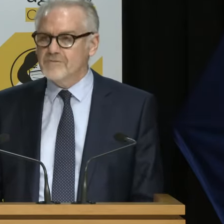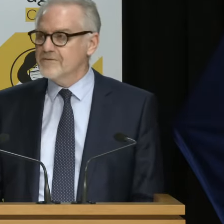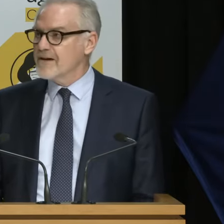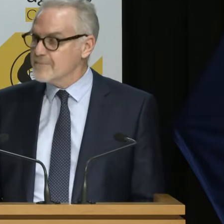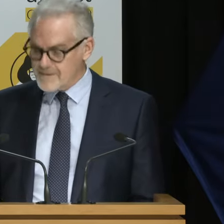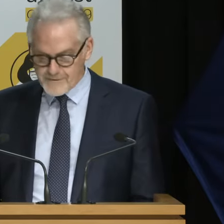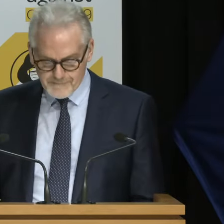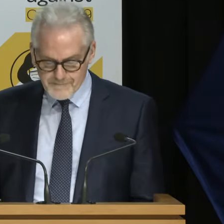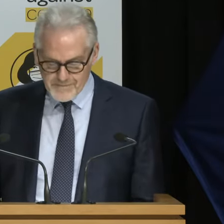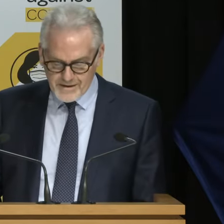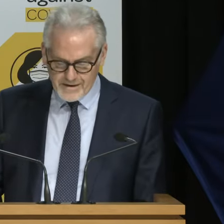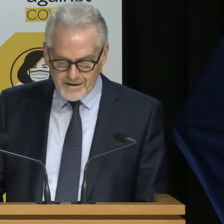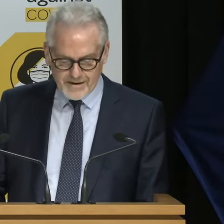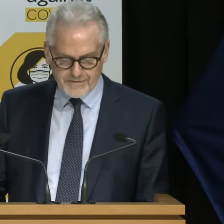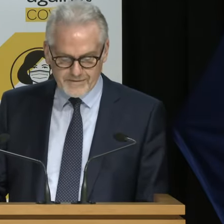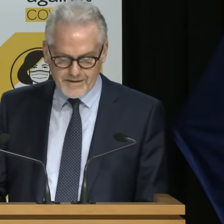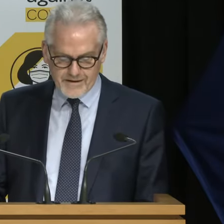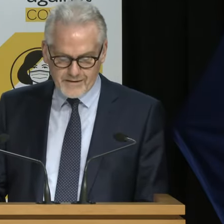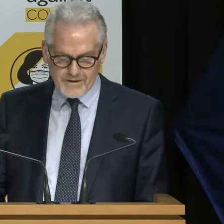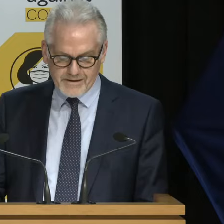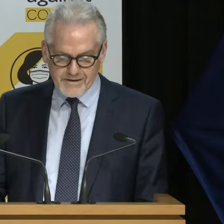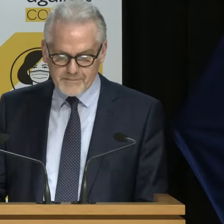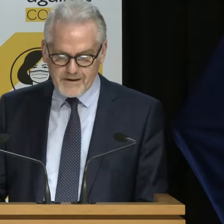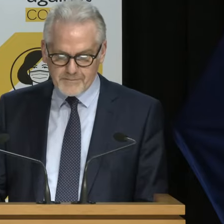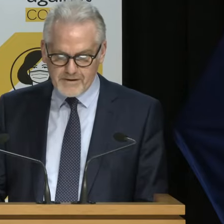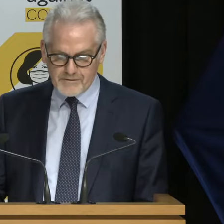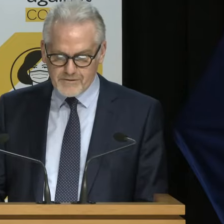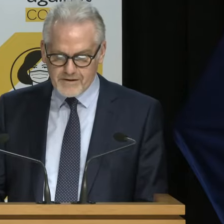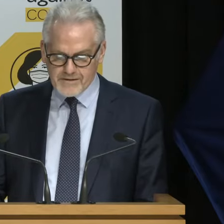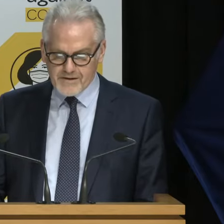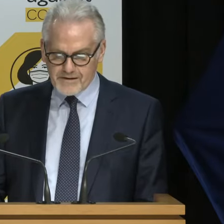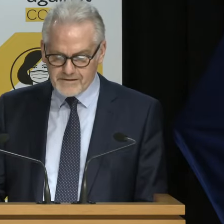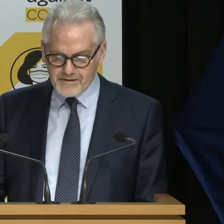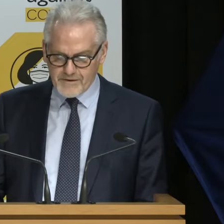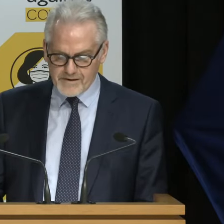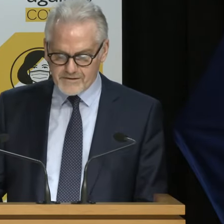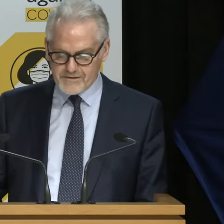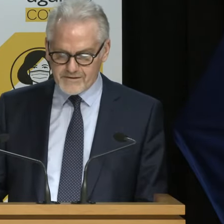As is common at a time of major crisis, during this pandemic we